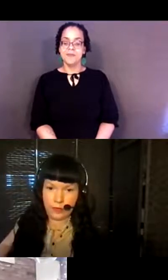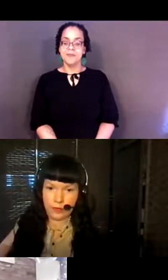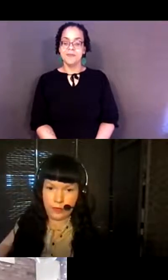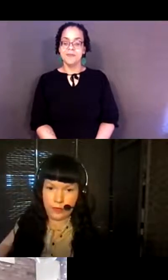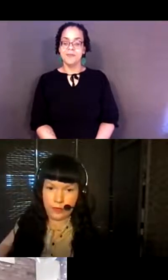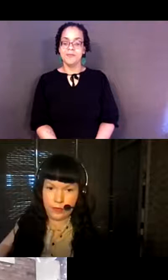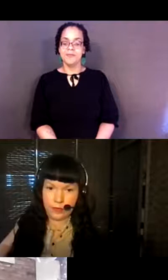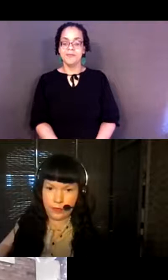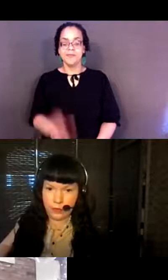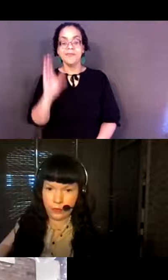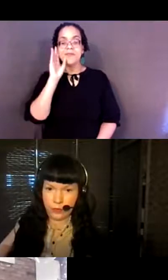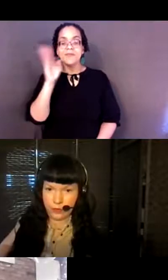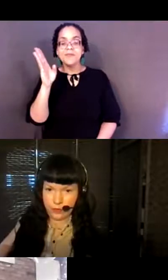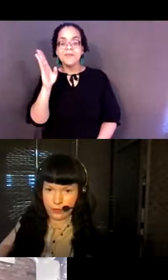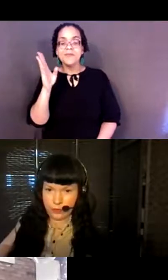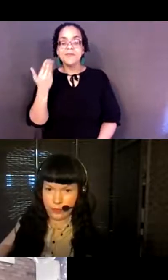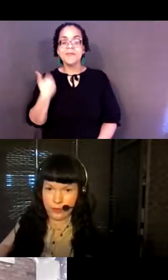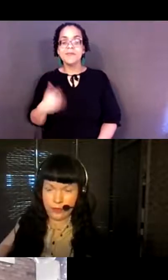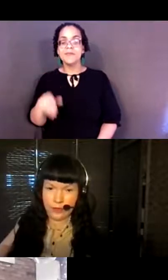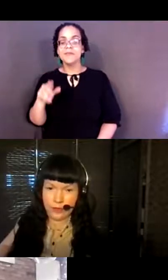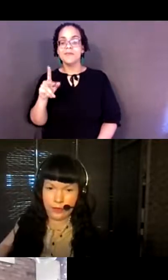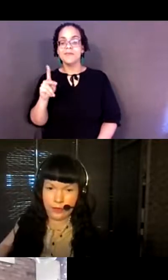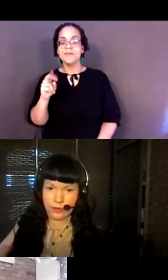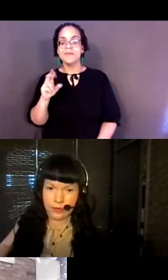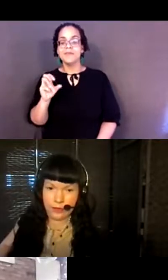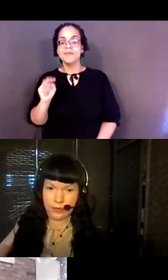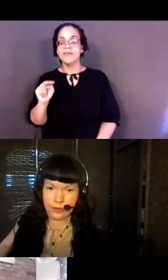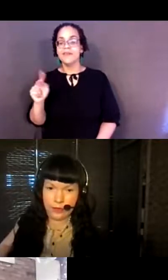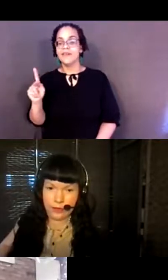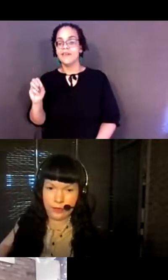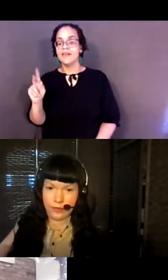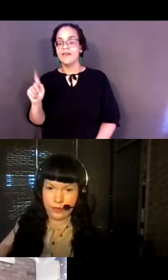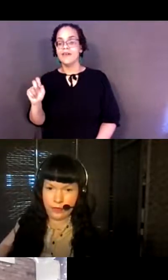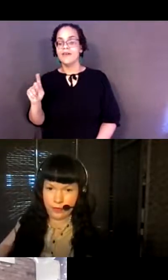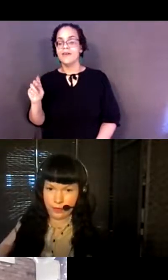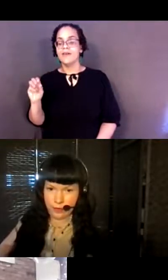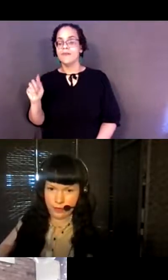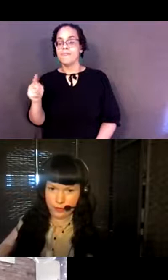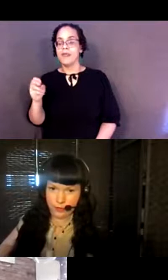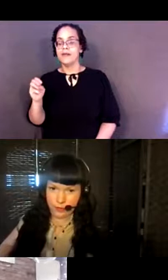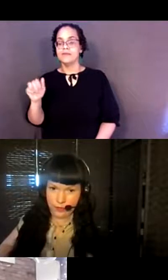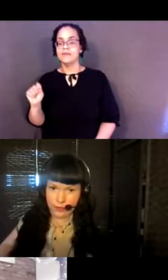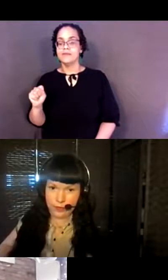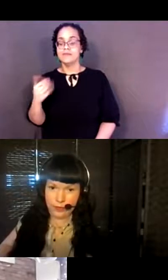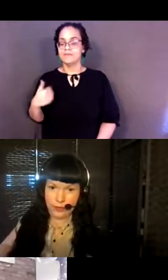My name is Korian "Koko" Thomas.